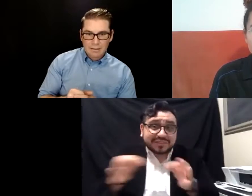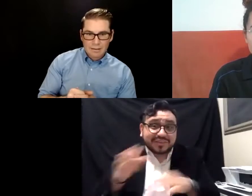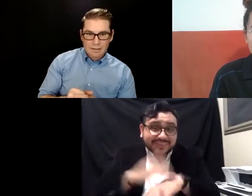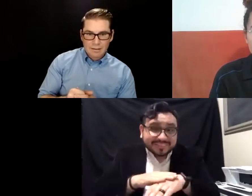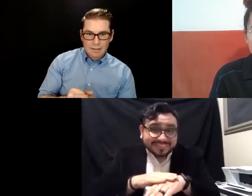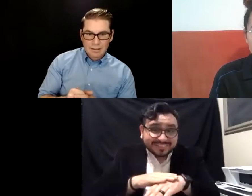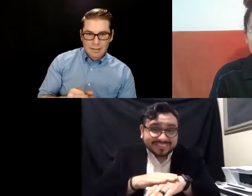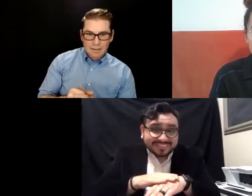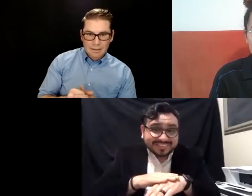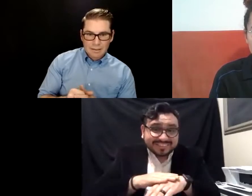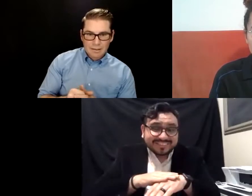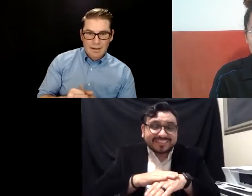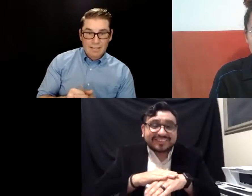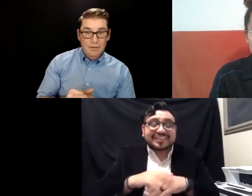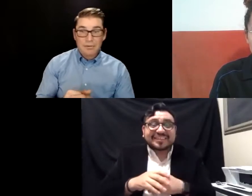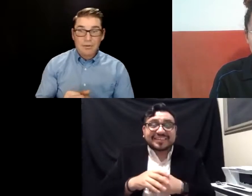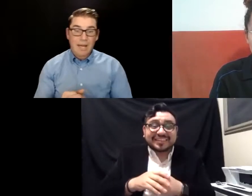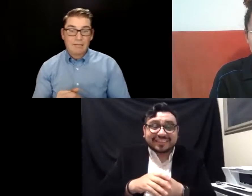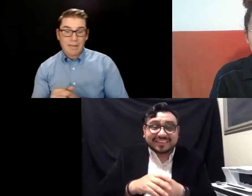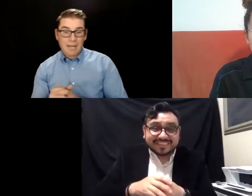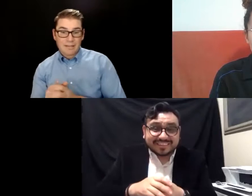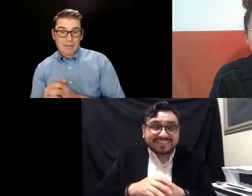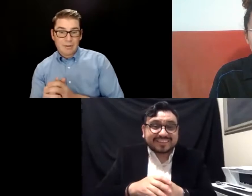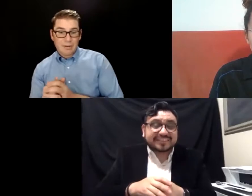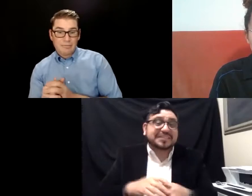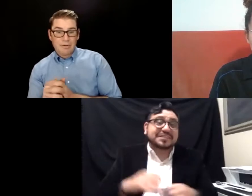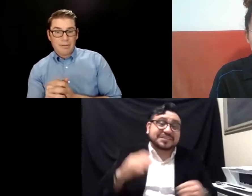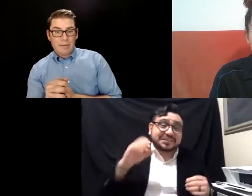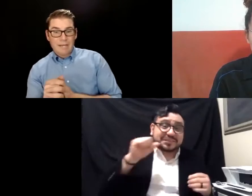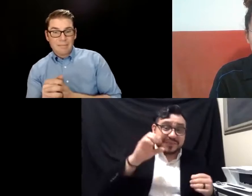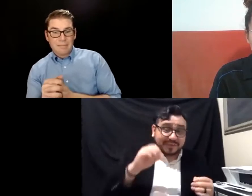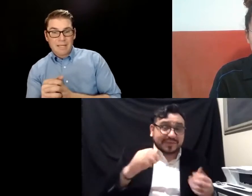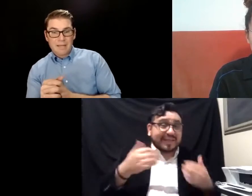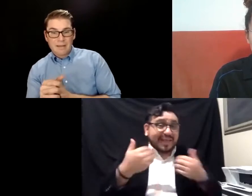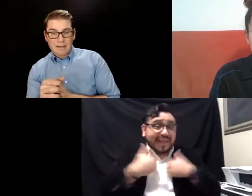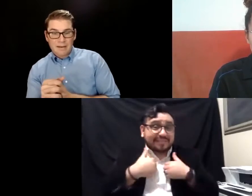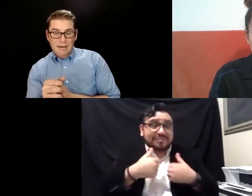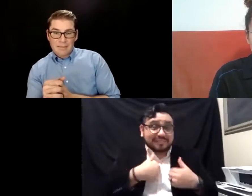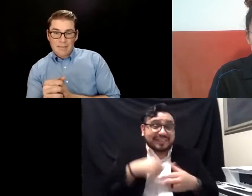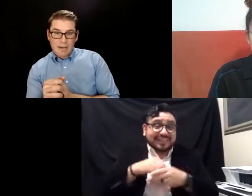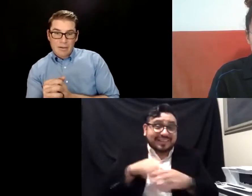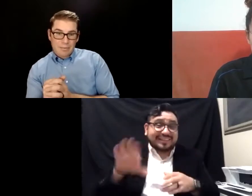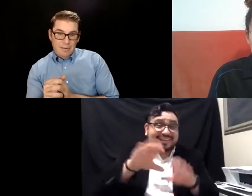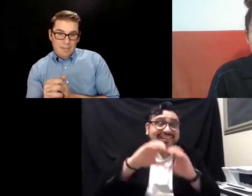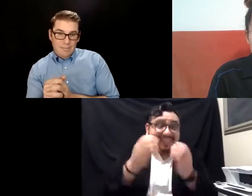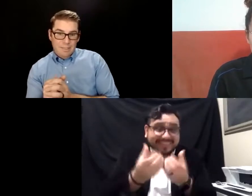Uh, so if you don't have an interpreter for you, that can be a big help. Put something